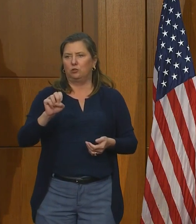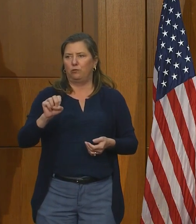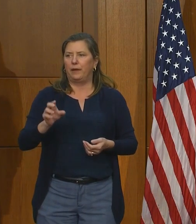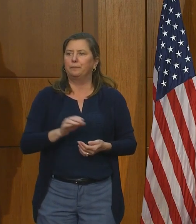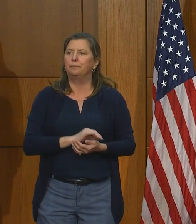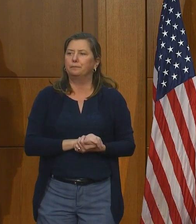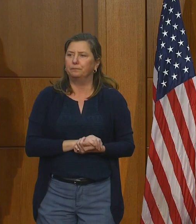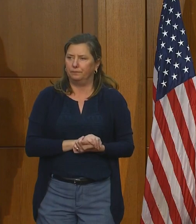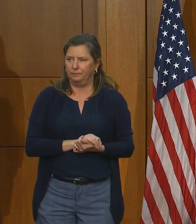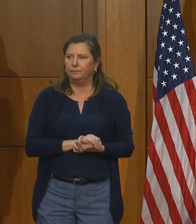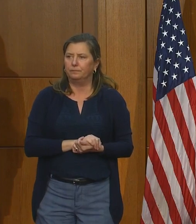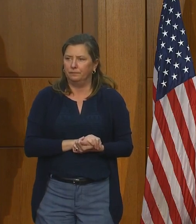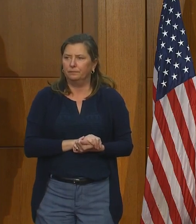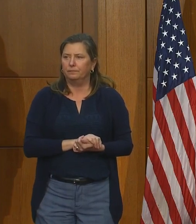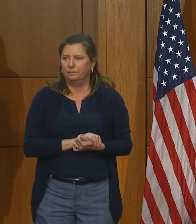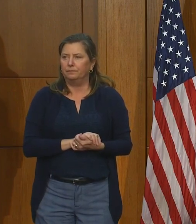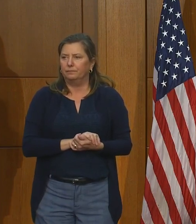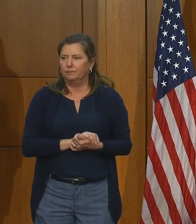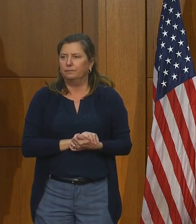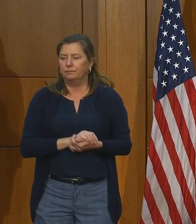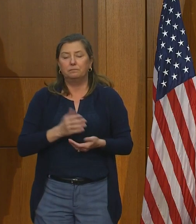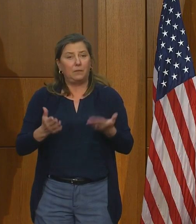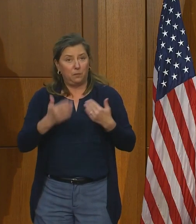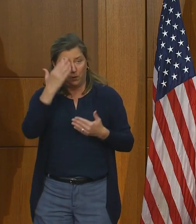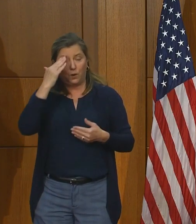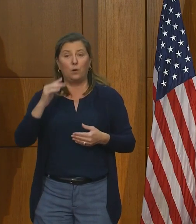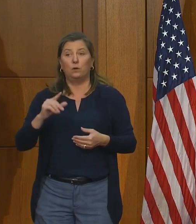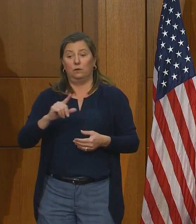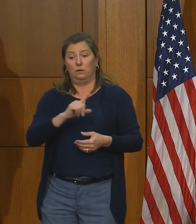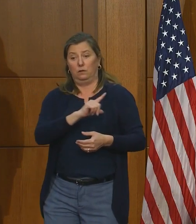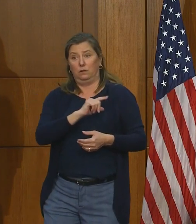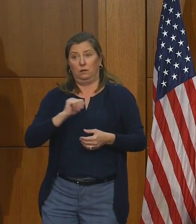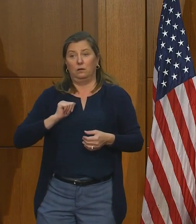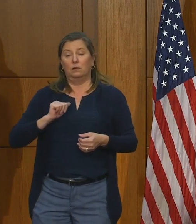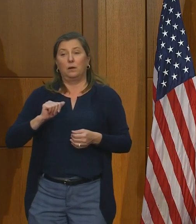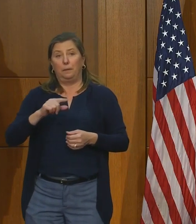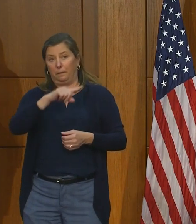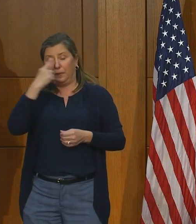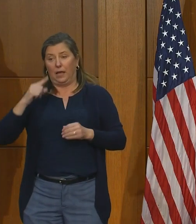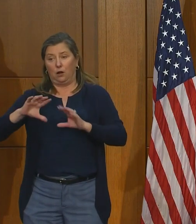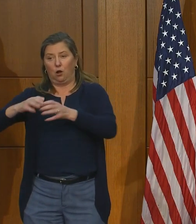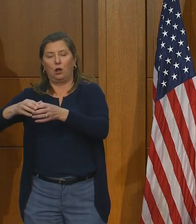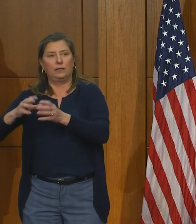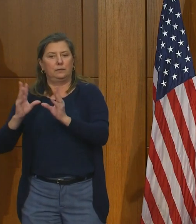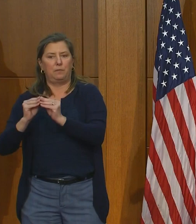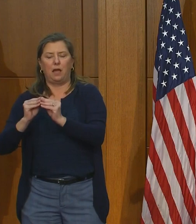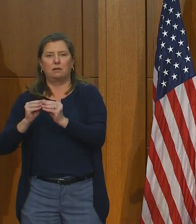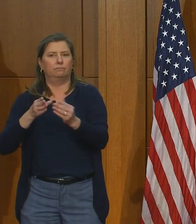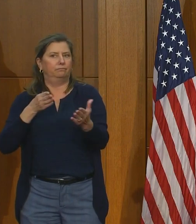ANY DECISIONS IN THAT REGARD YEAH. AS YOU MAY KNOW THE NEXT